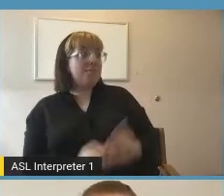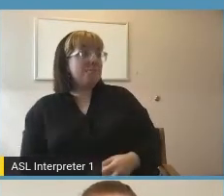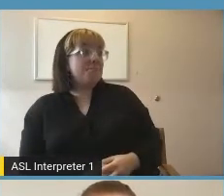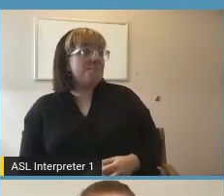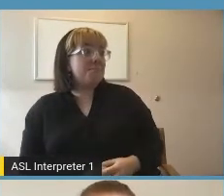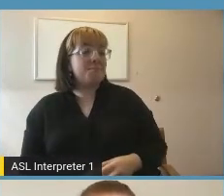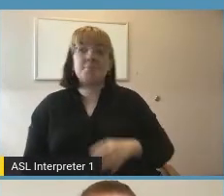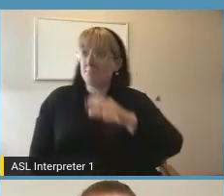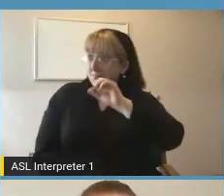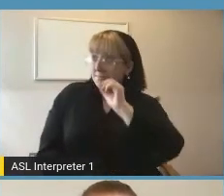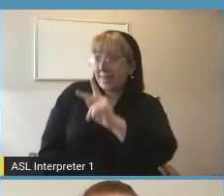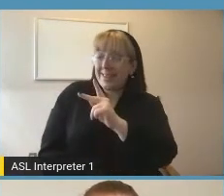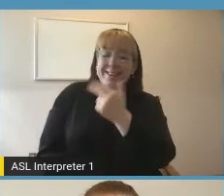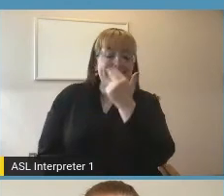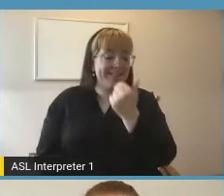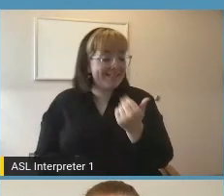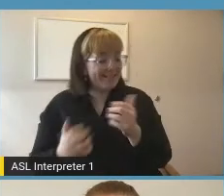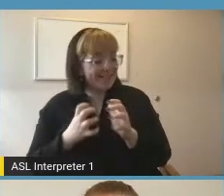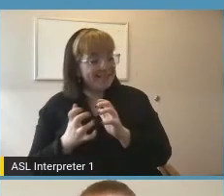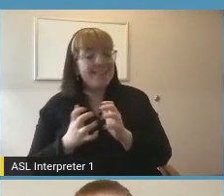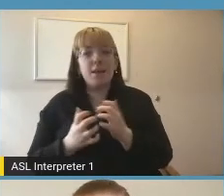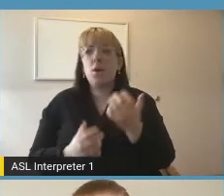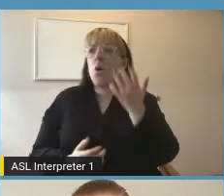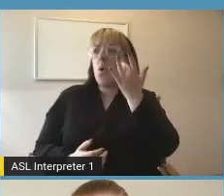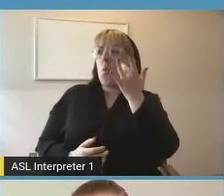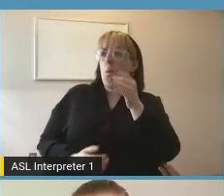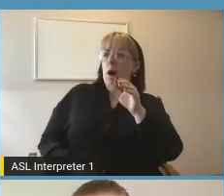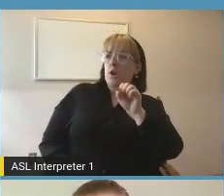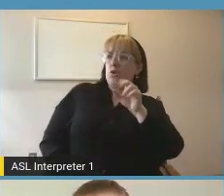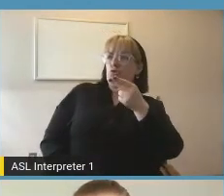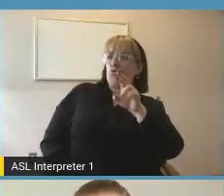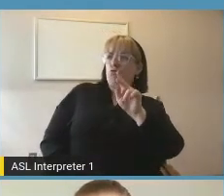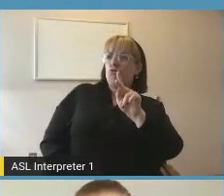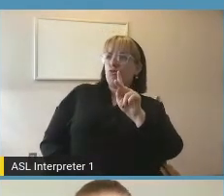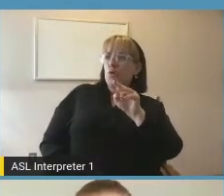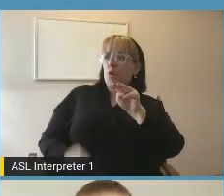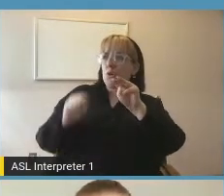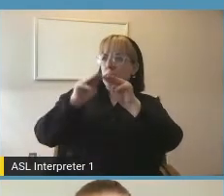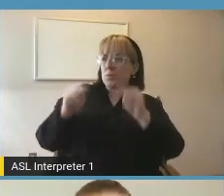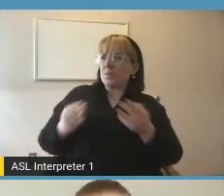Okay. So why is there a shark museum here in Bjarnarhofn?